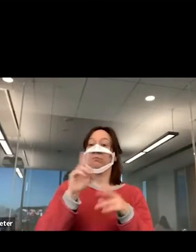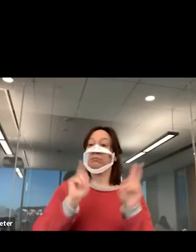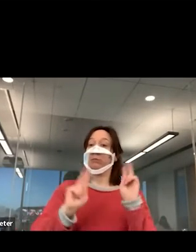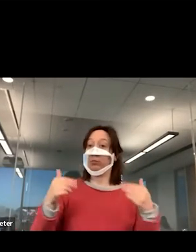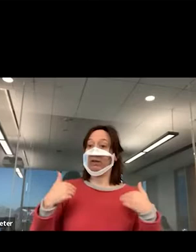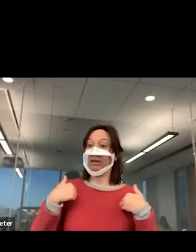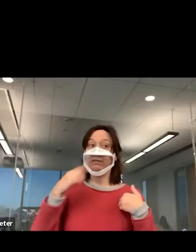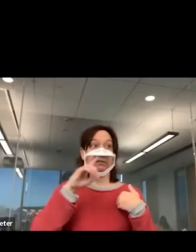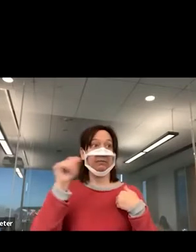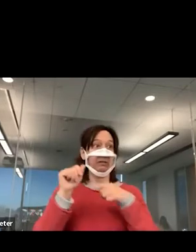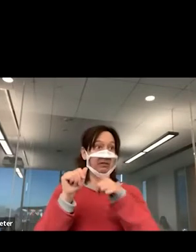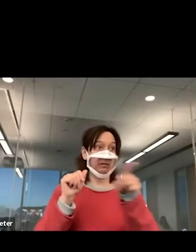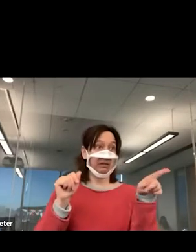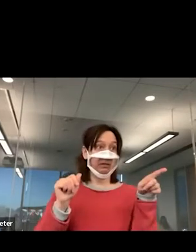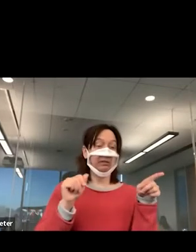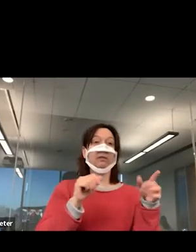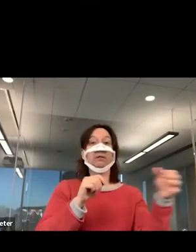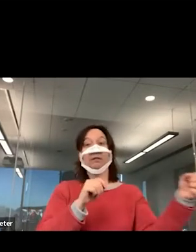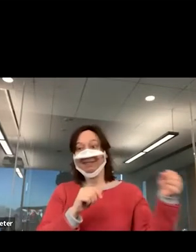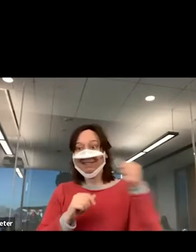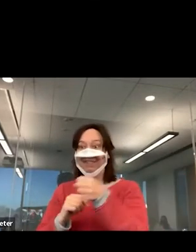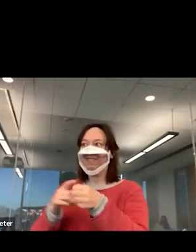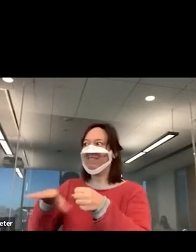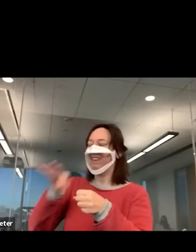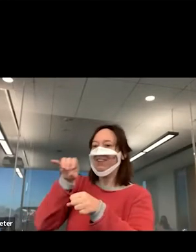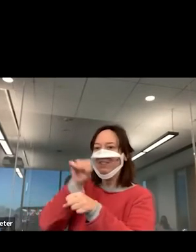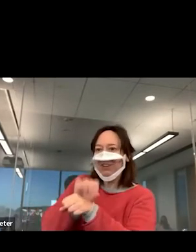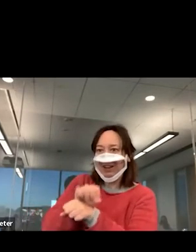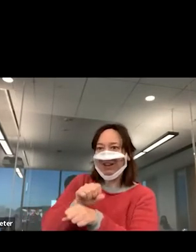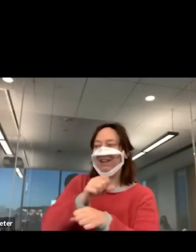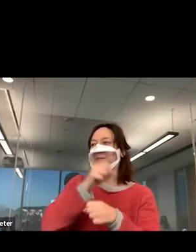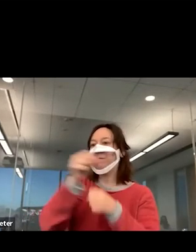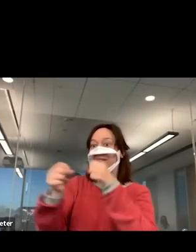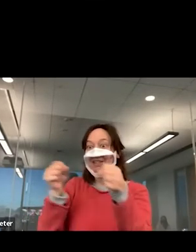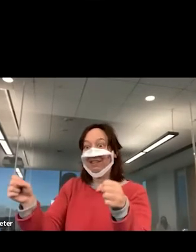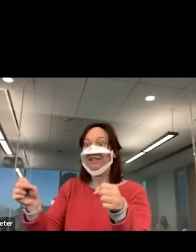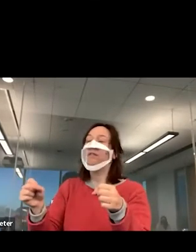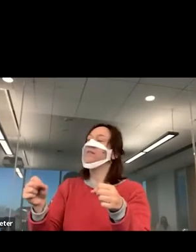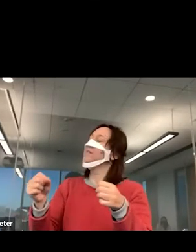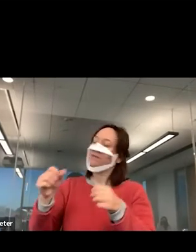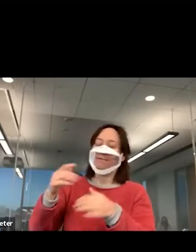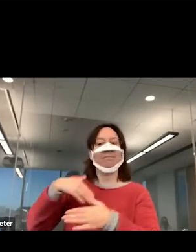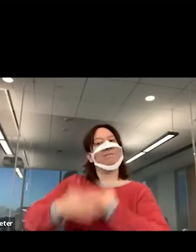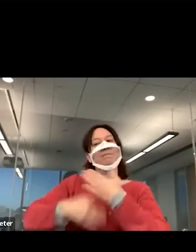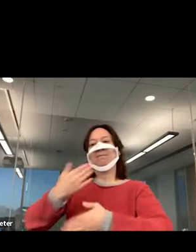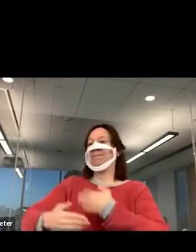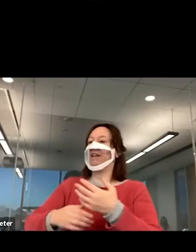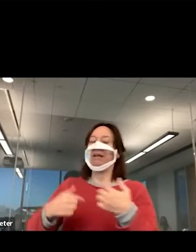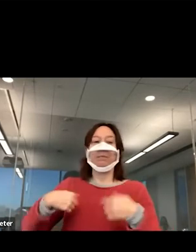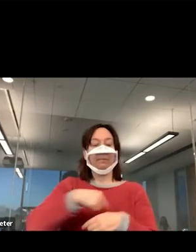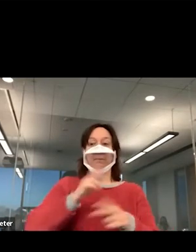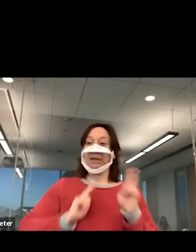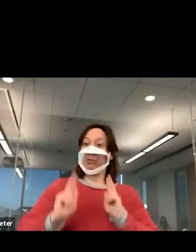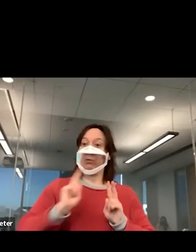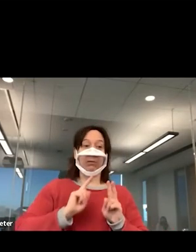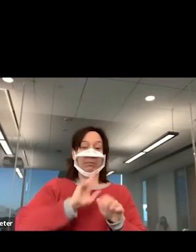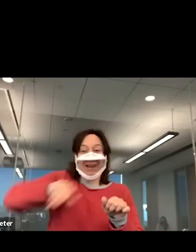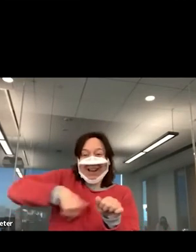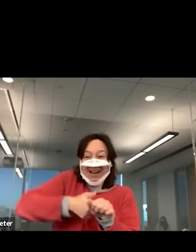um and where a lot of us behind the scenes are still trying to get that implemented even more